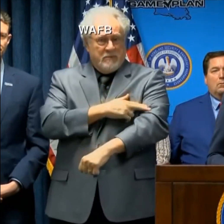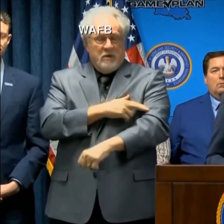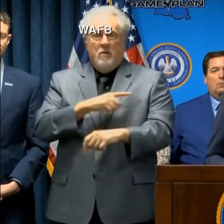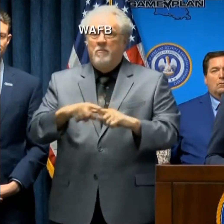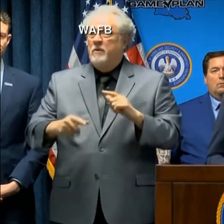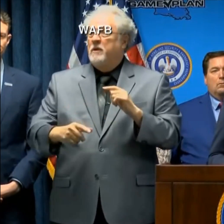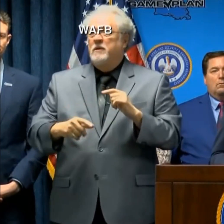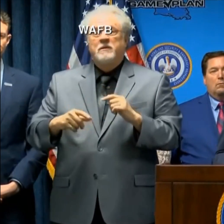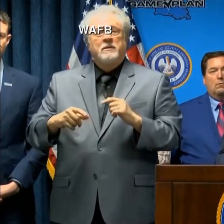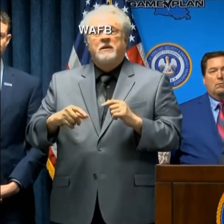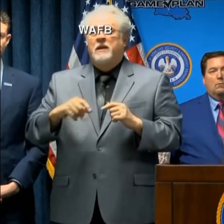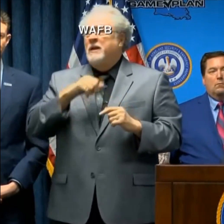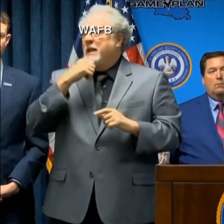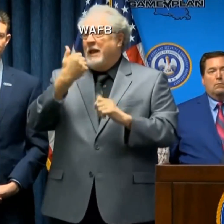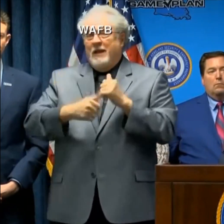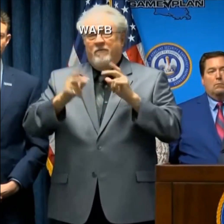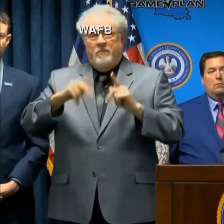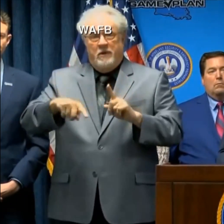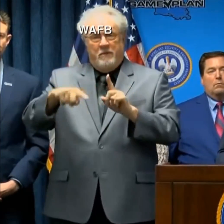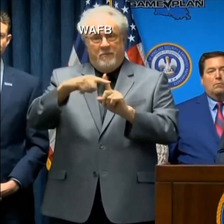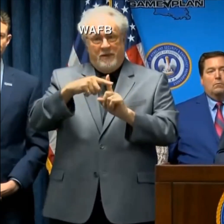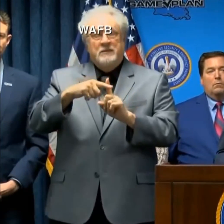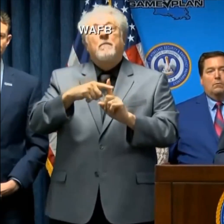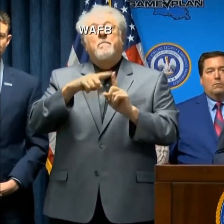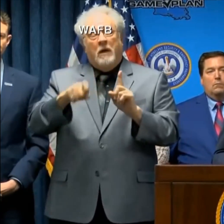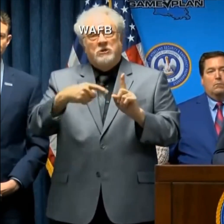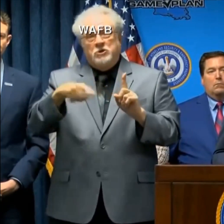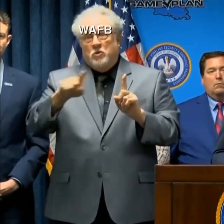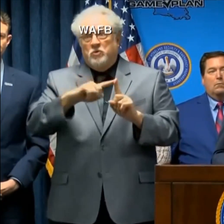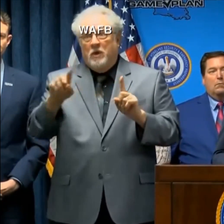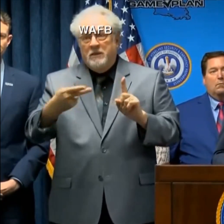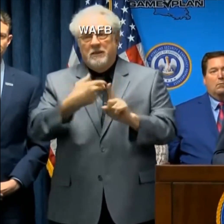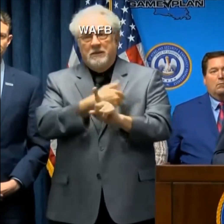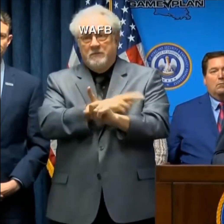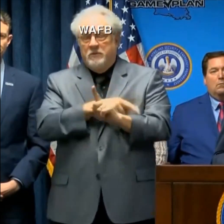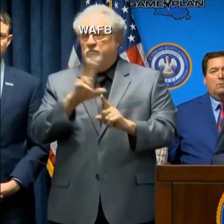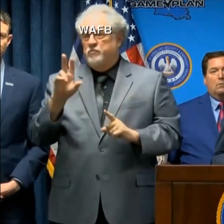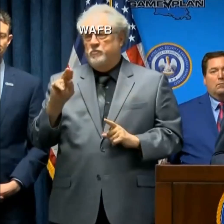everyone who test positive will need to be hospitalized and they will some will